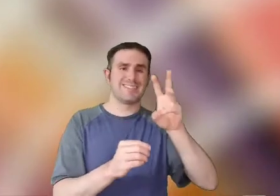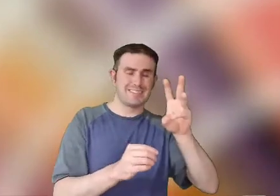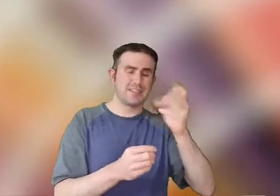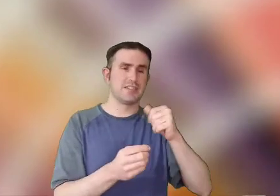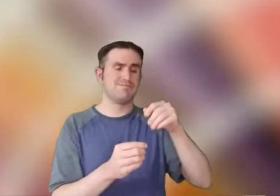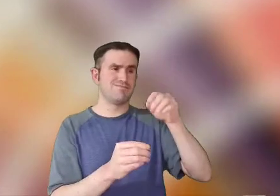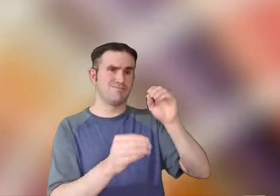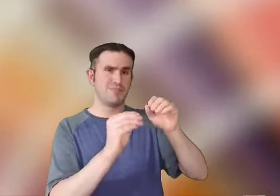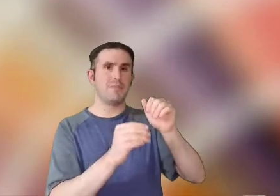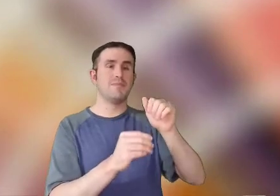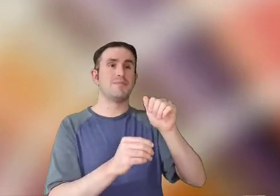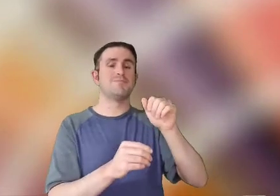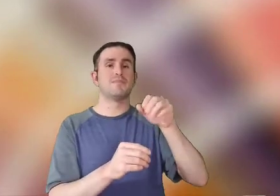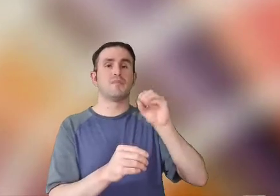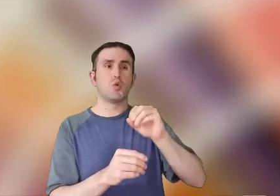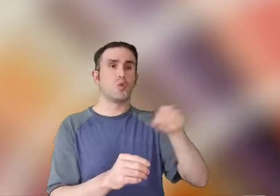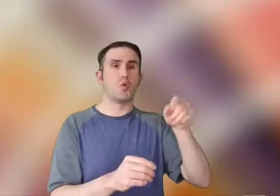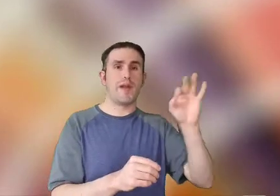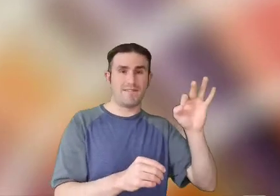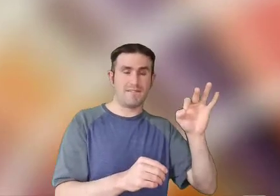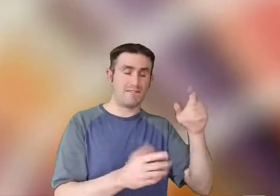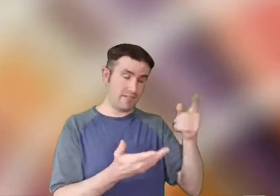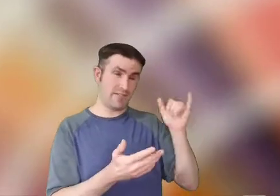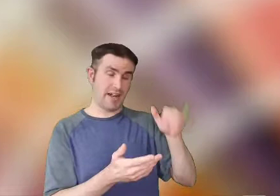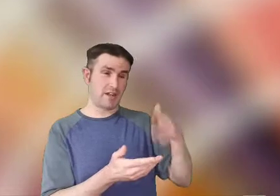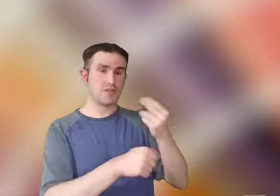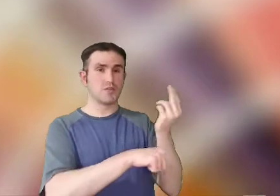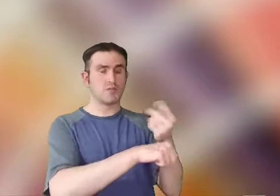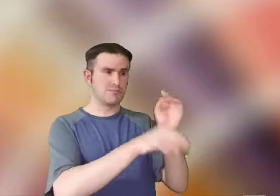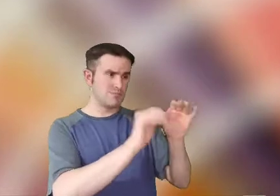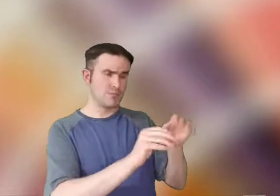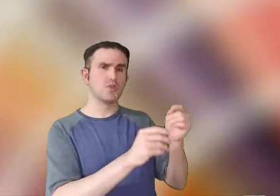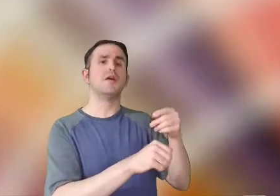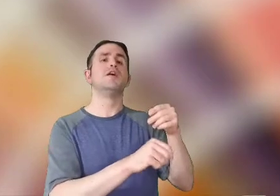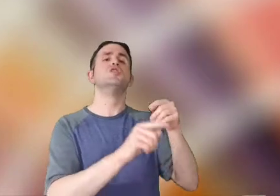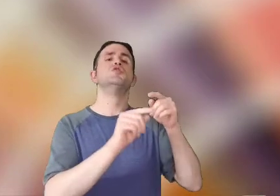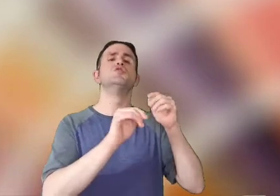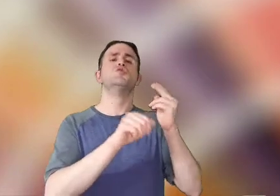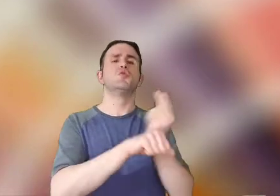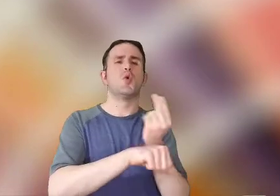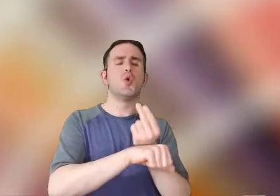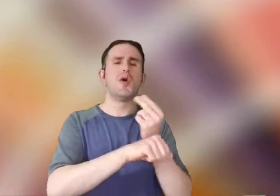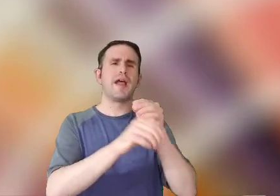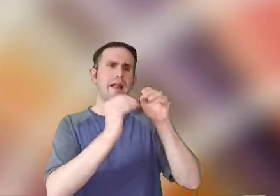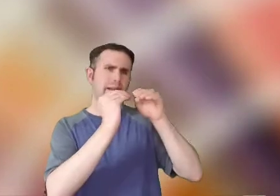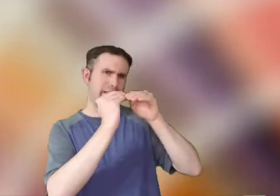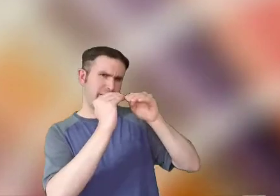(however you choose to go about that), just make sure that you keep your tint about the same across